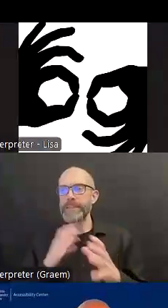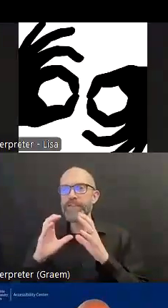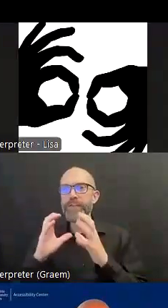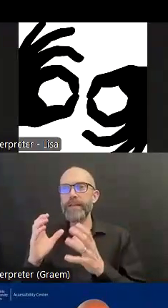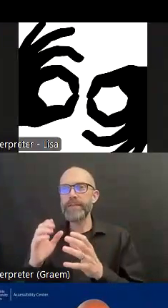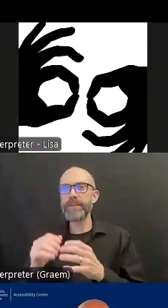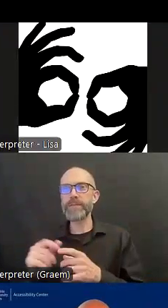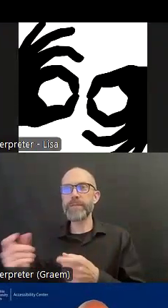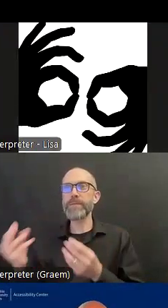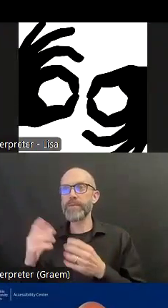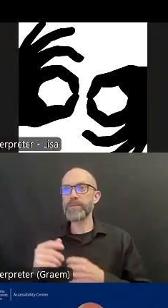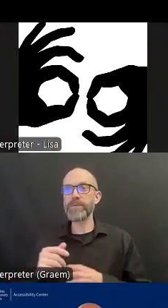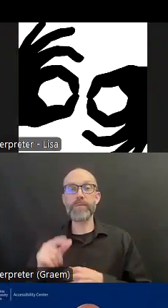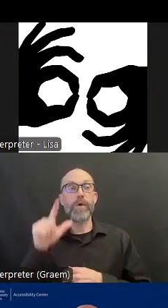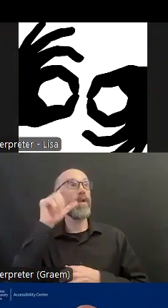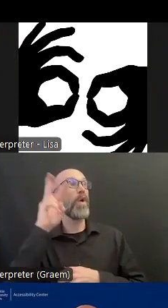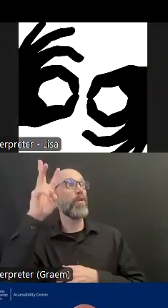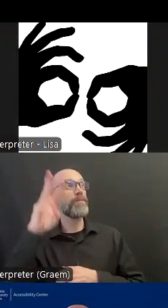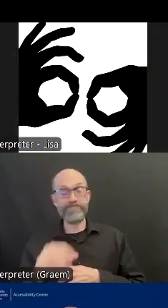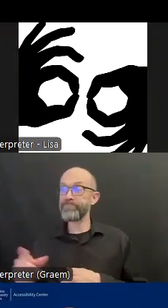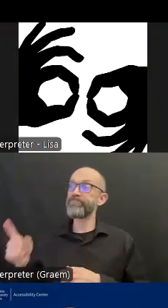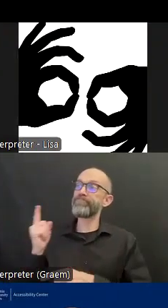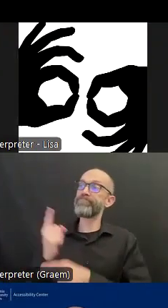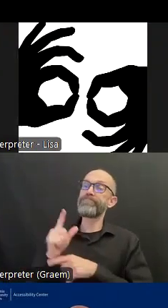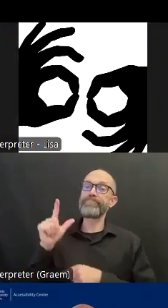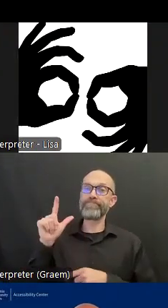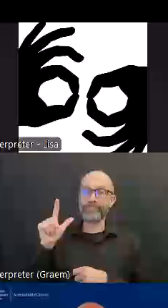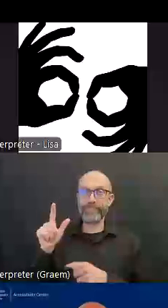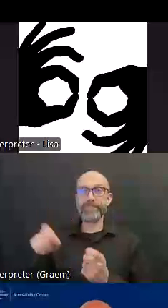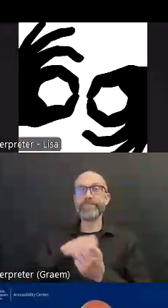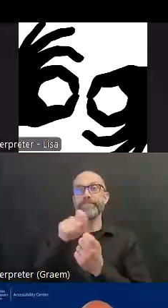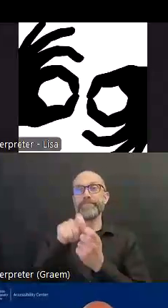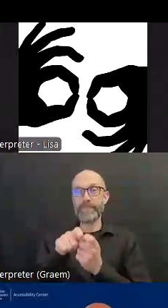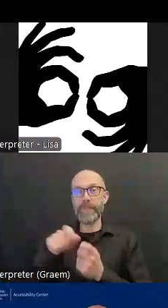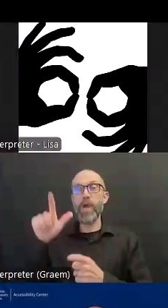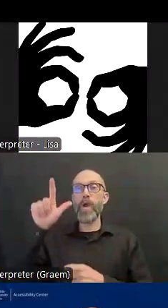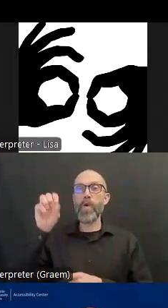Hello. Yes, exactly. So this is a great example of a low impact.